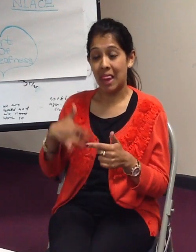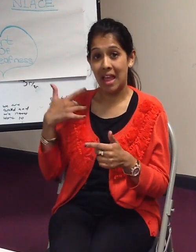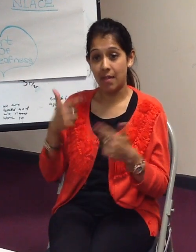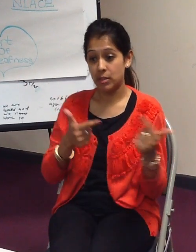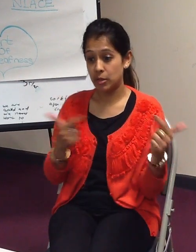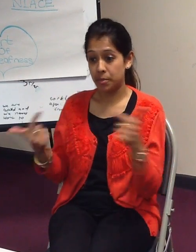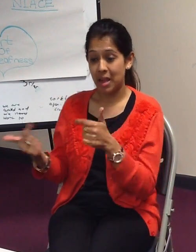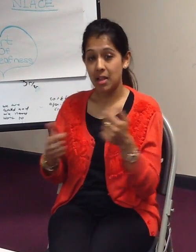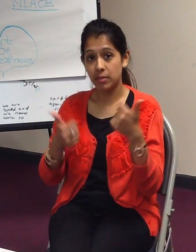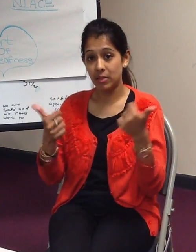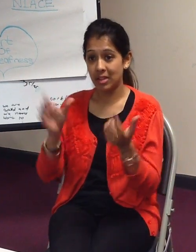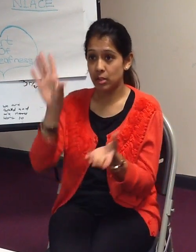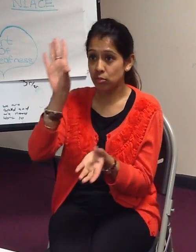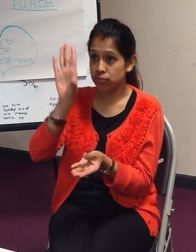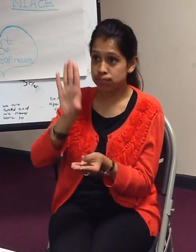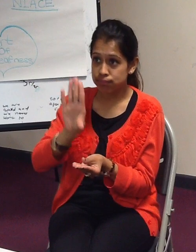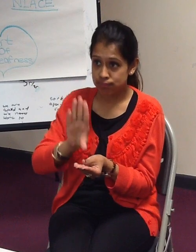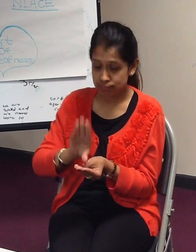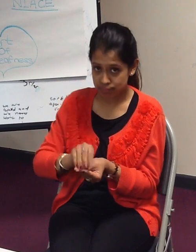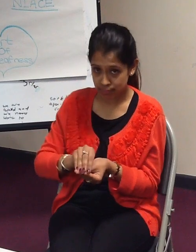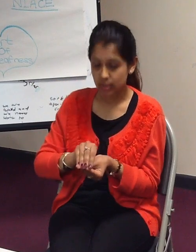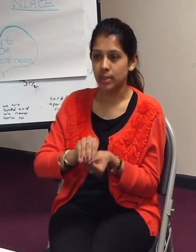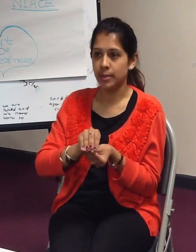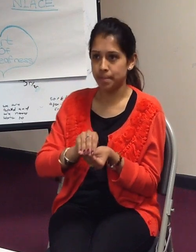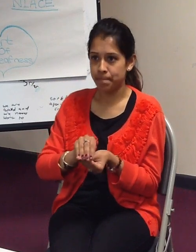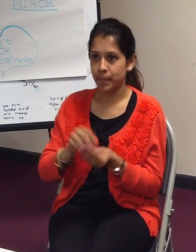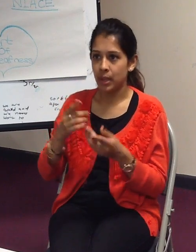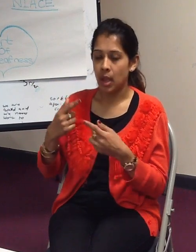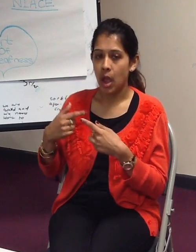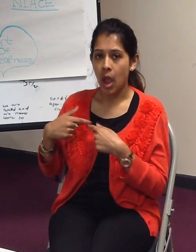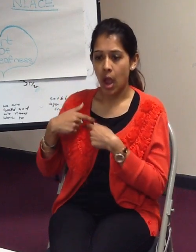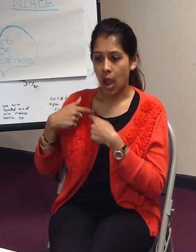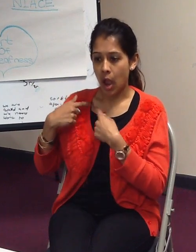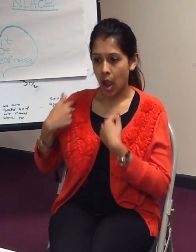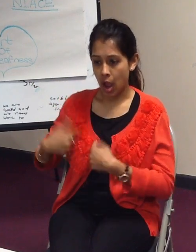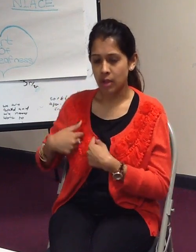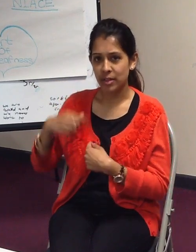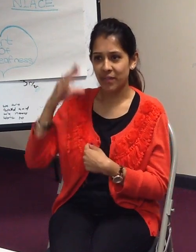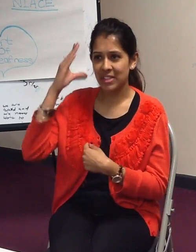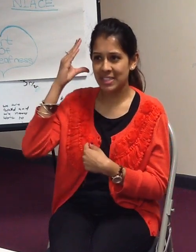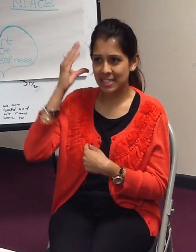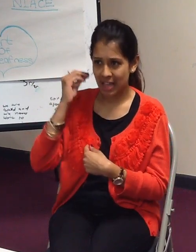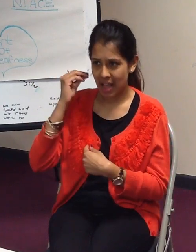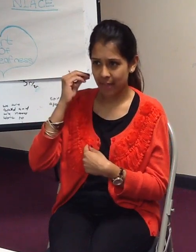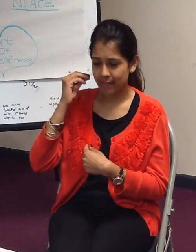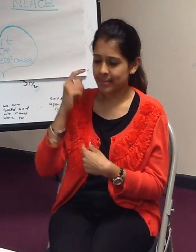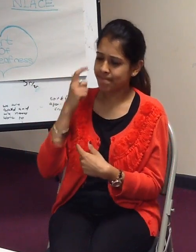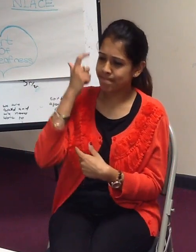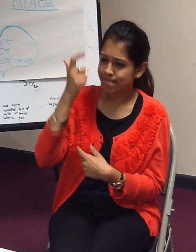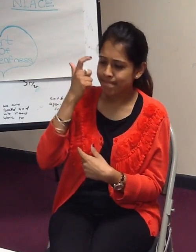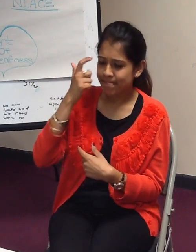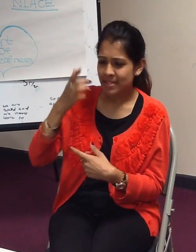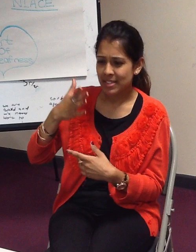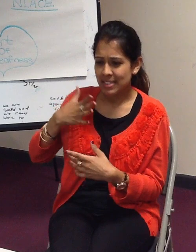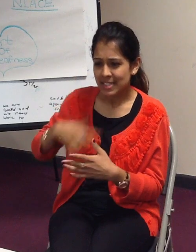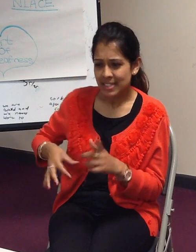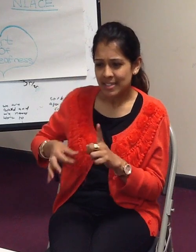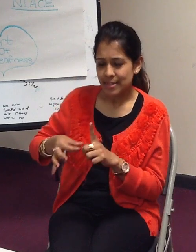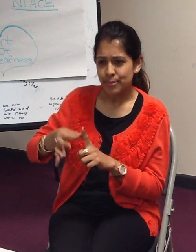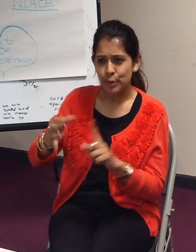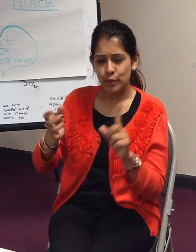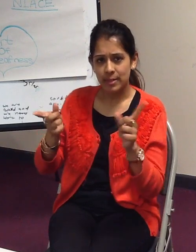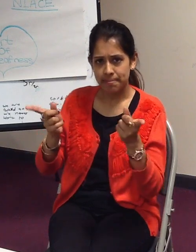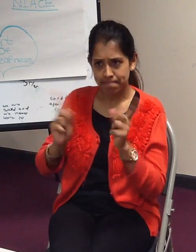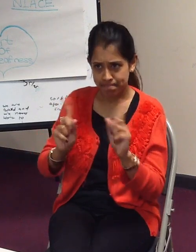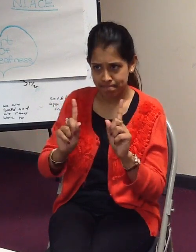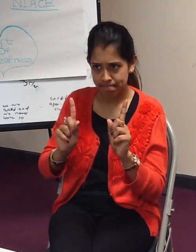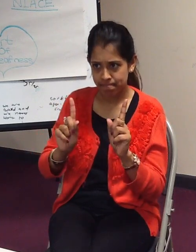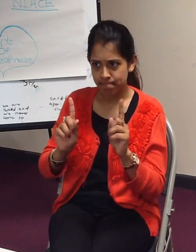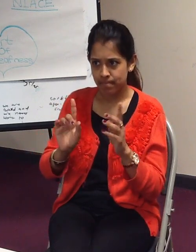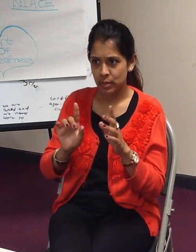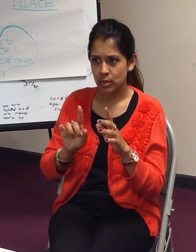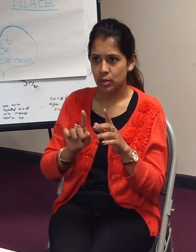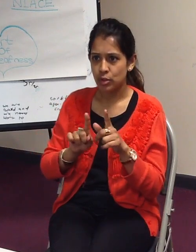The live debates have now finished, so, what can Heart of Deafness do to make improvements?